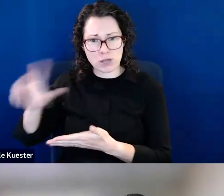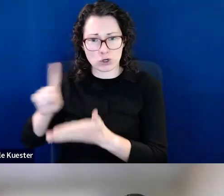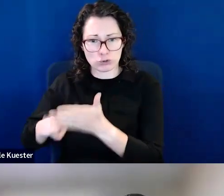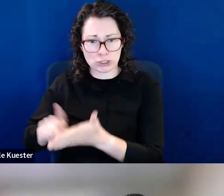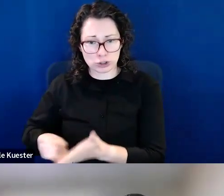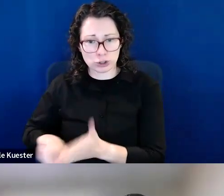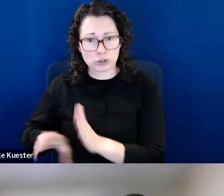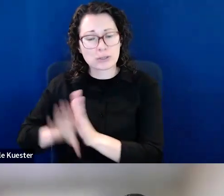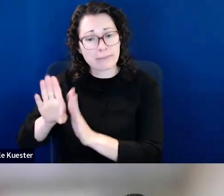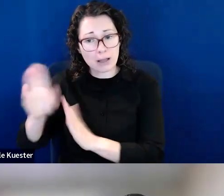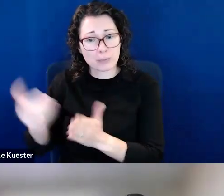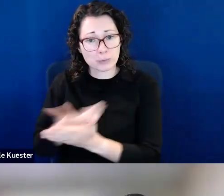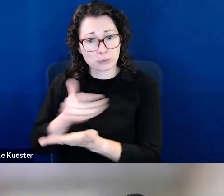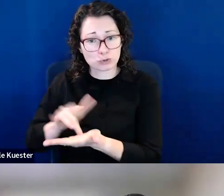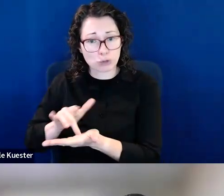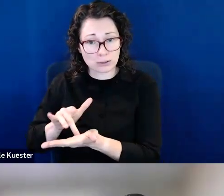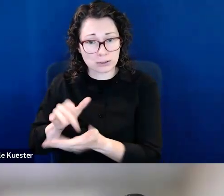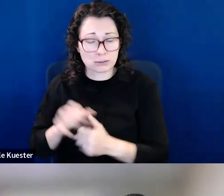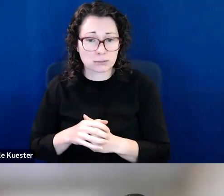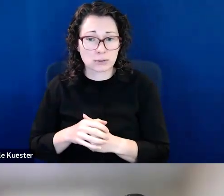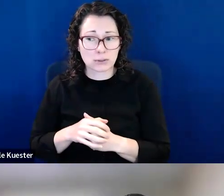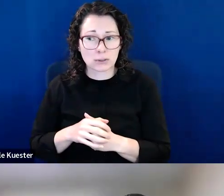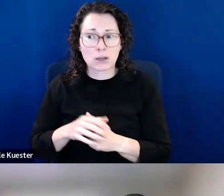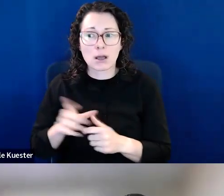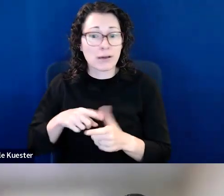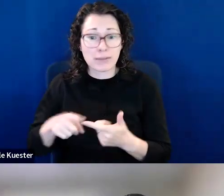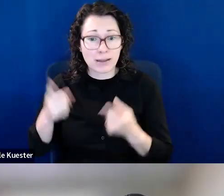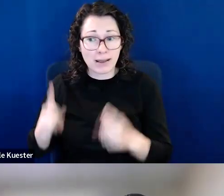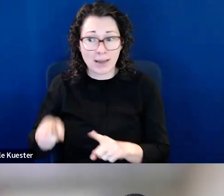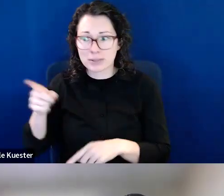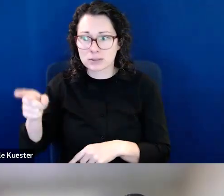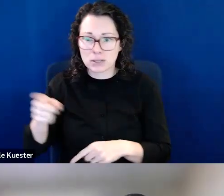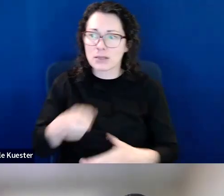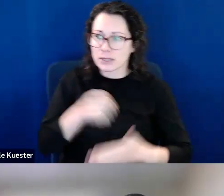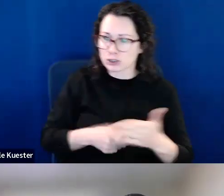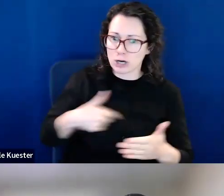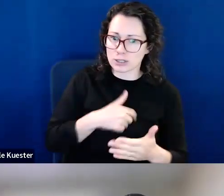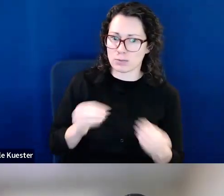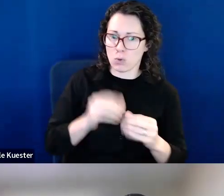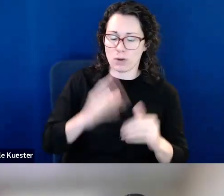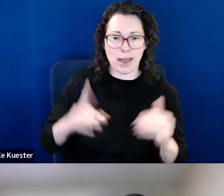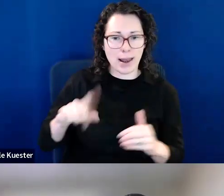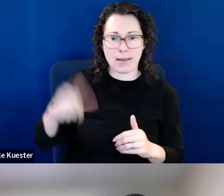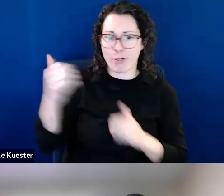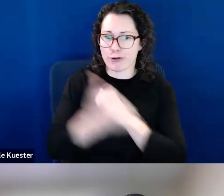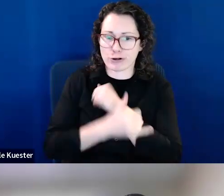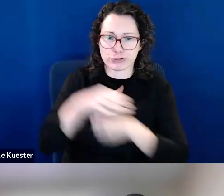to develop new drugs and then they charge us more than anyone else in the world for to buy